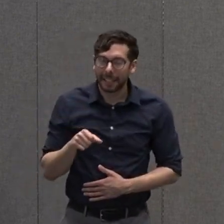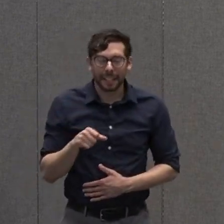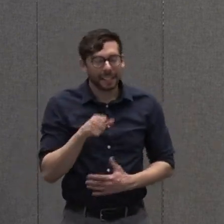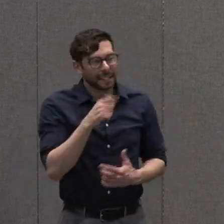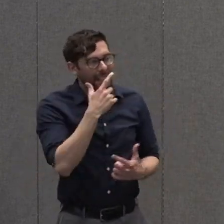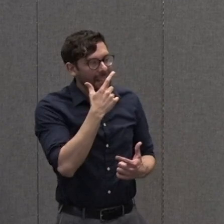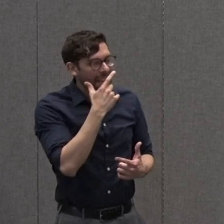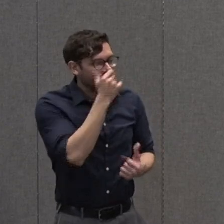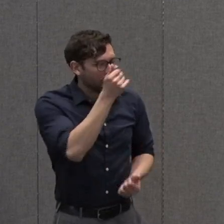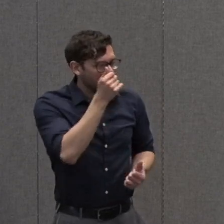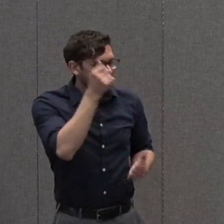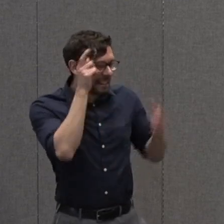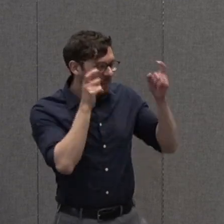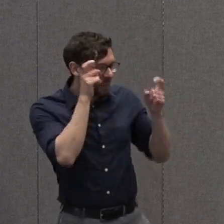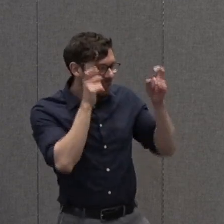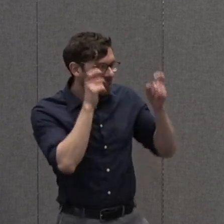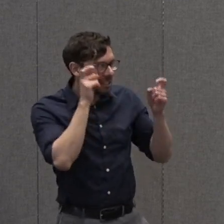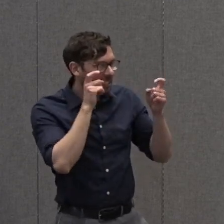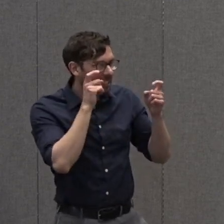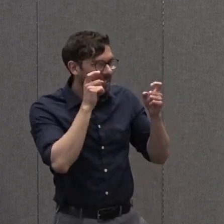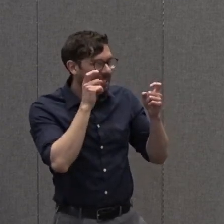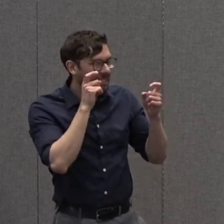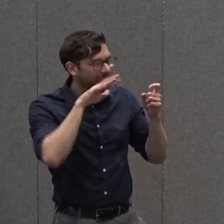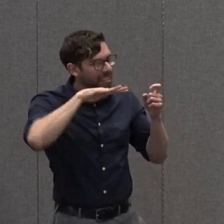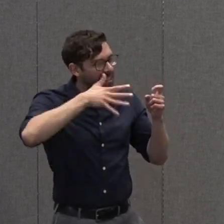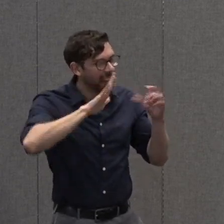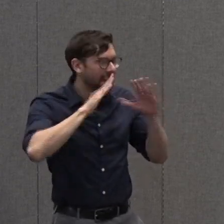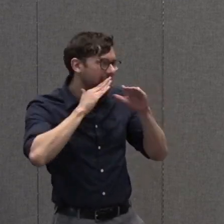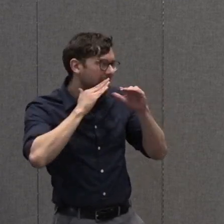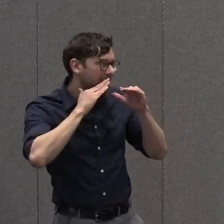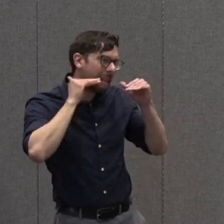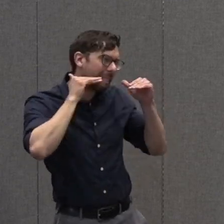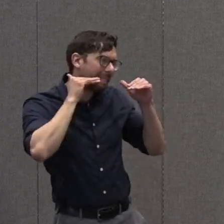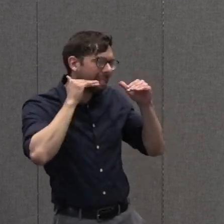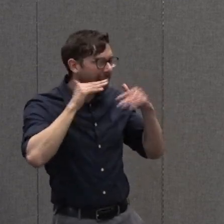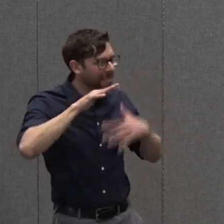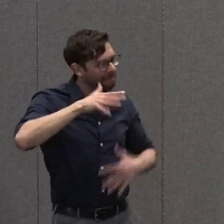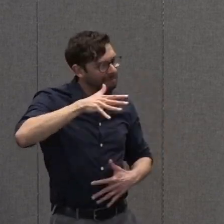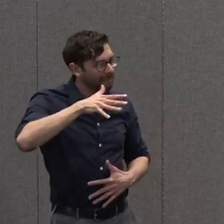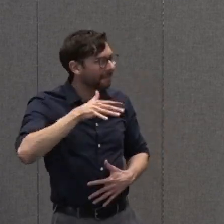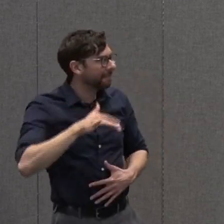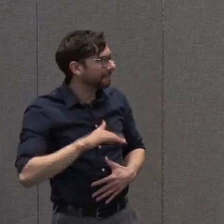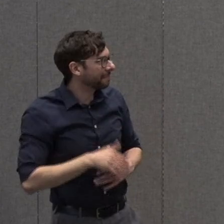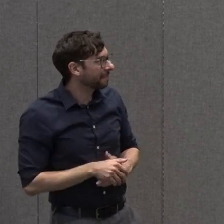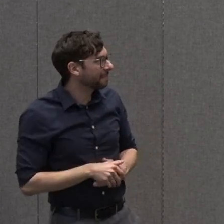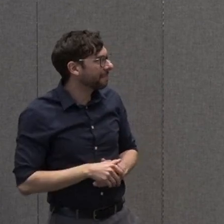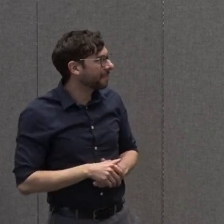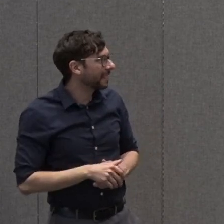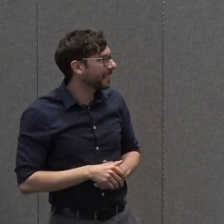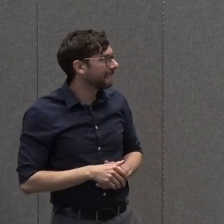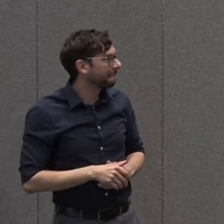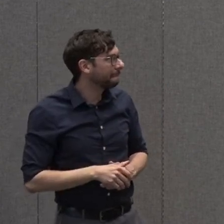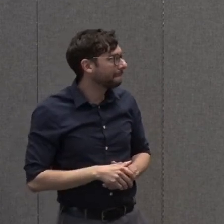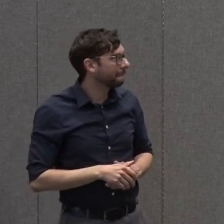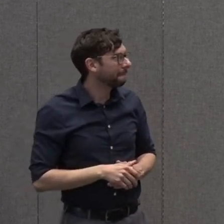on her face, like kind of a smile, but not really. Now, what is her-- - We gotta cut.